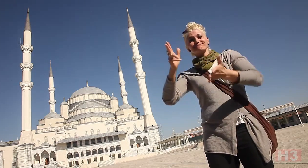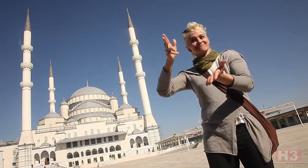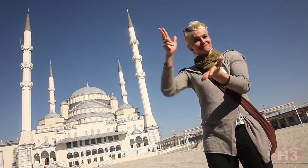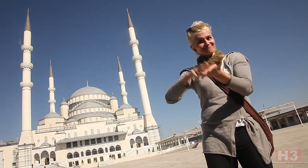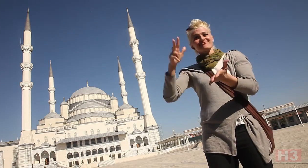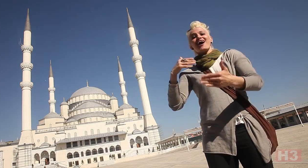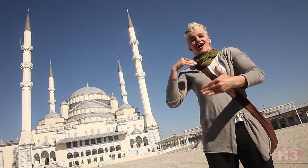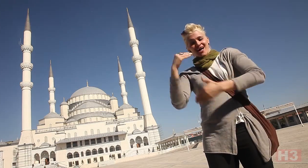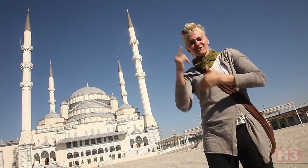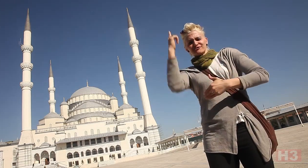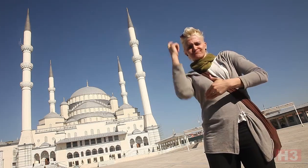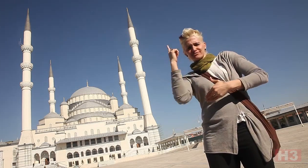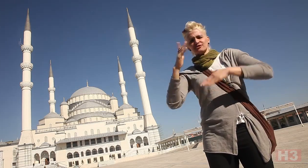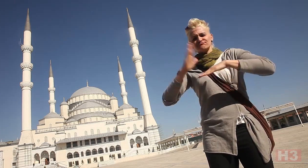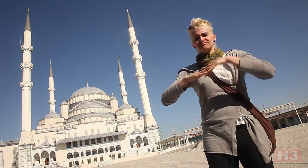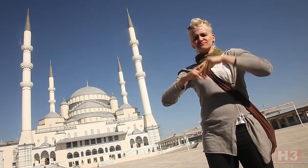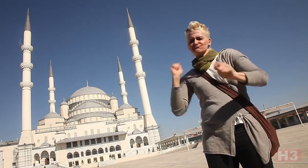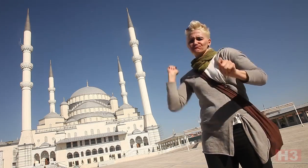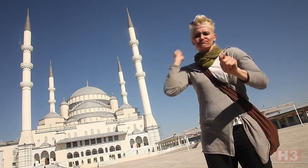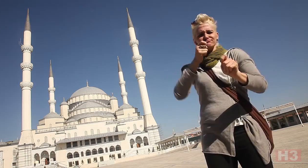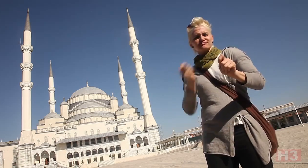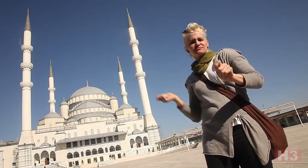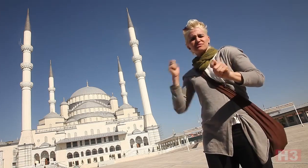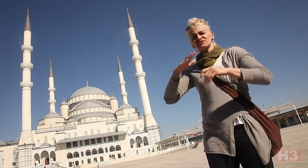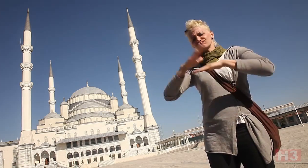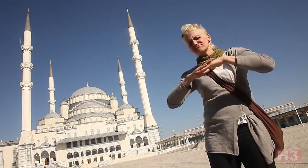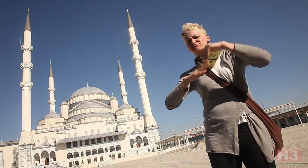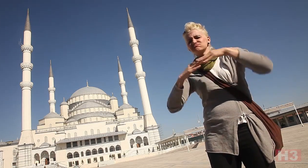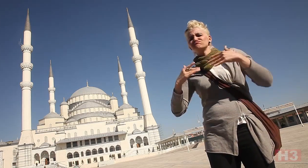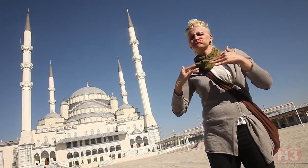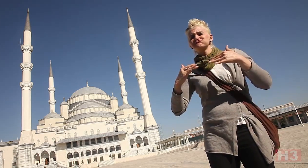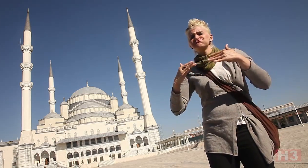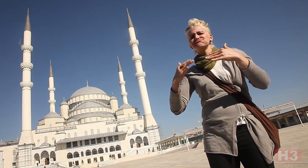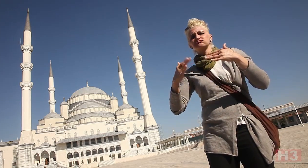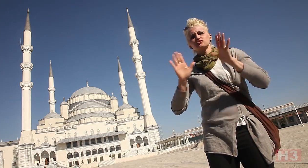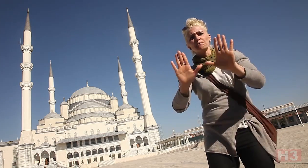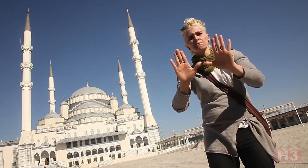Construction for the new mosque started but was later put to a halt